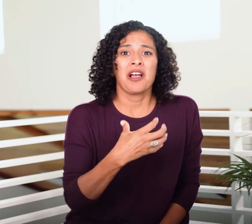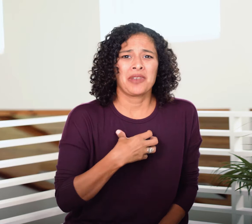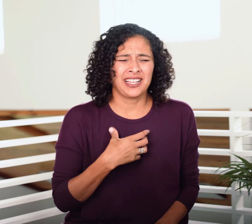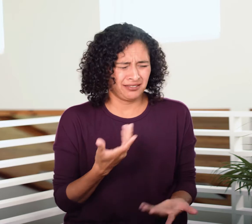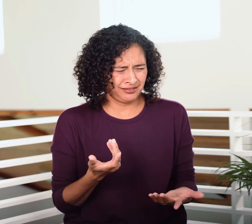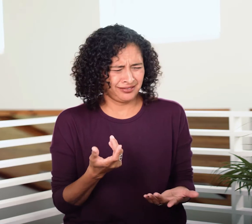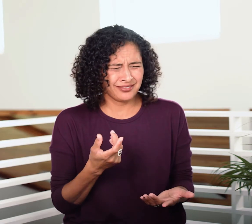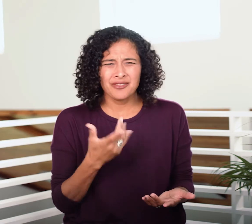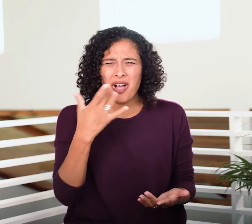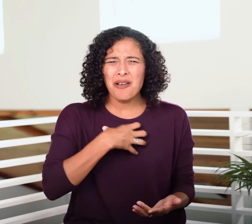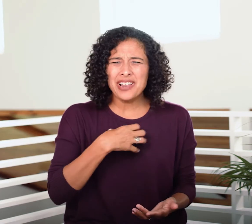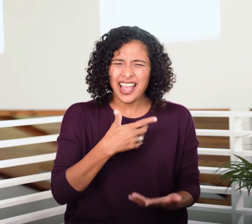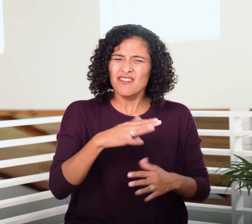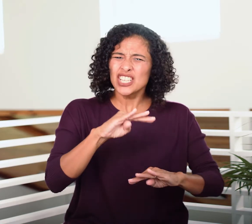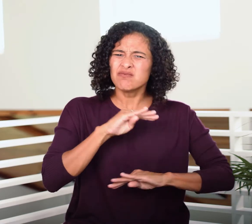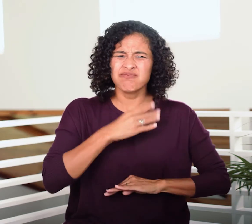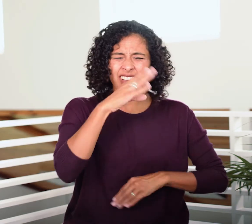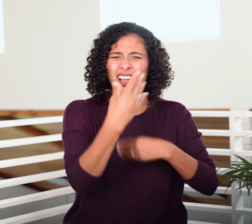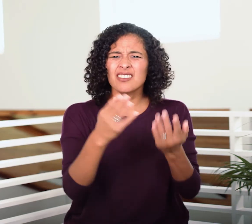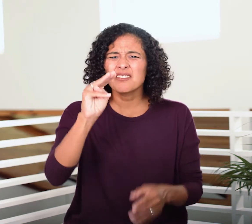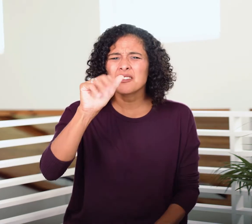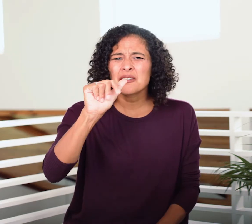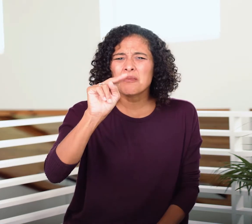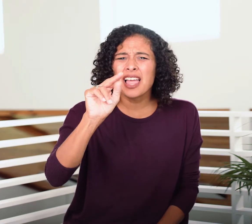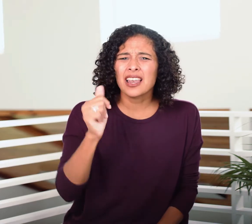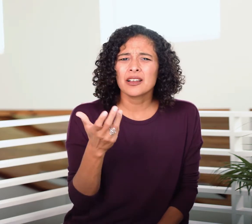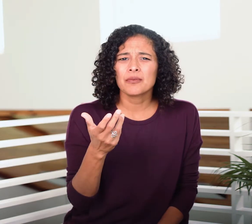Their complaints aren’t related to an unmet need; God has given them manna.